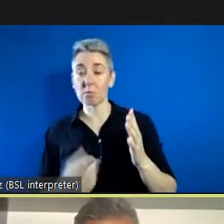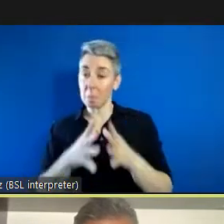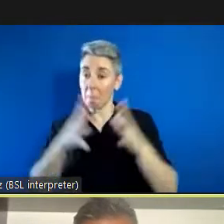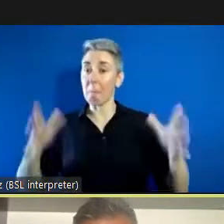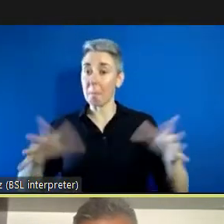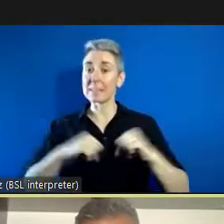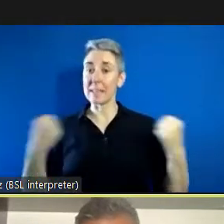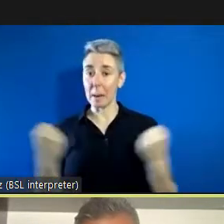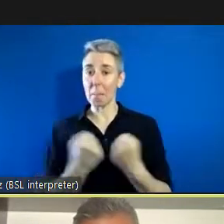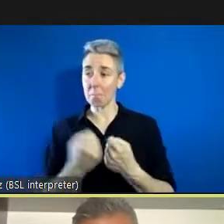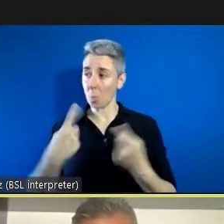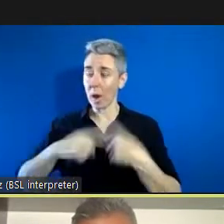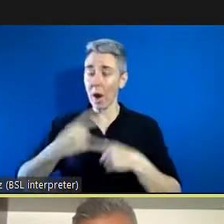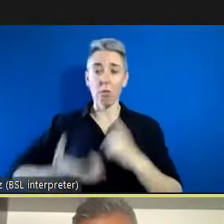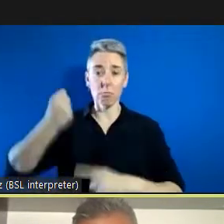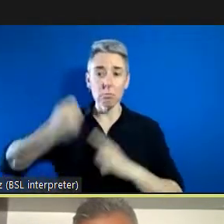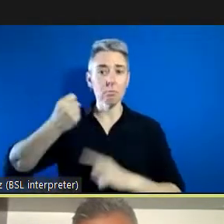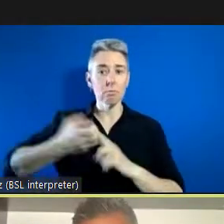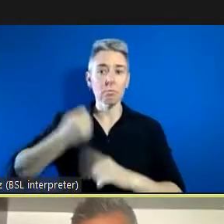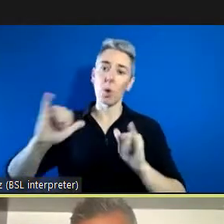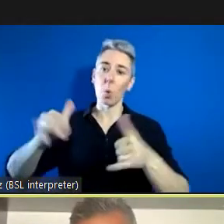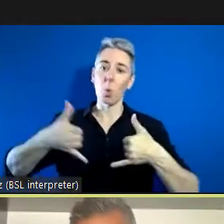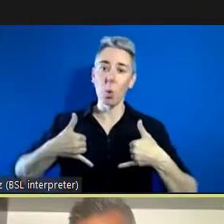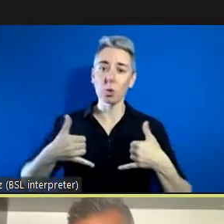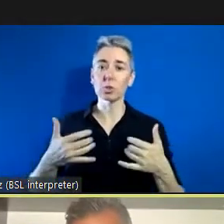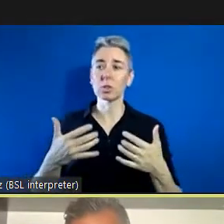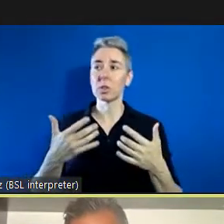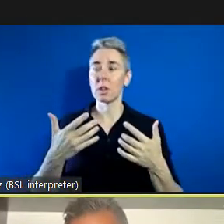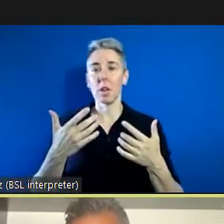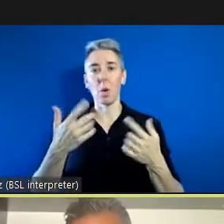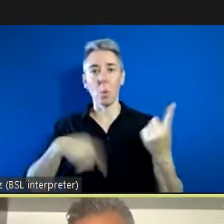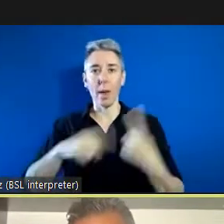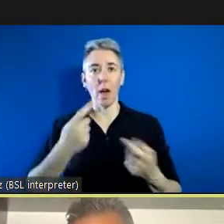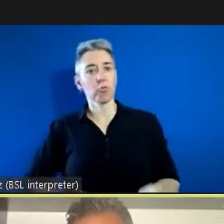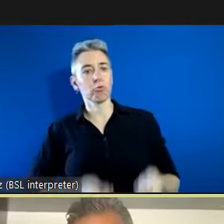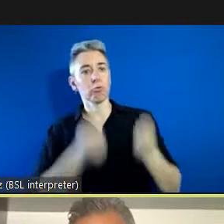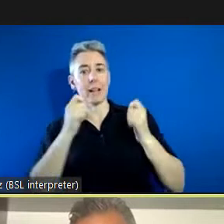awards and bringing attention to even the goals within the United Nations. But more importantly